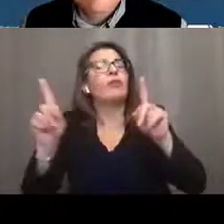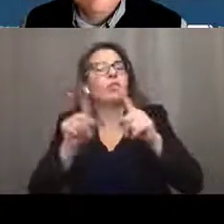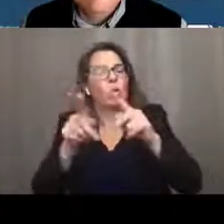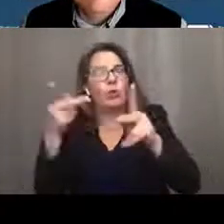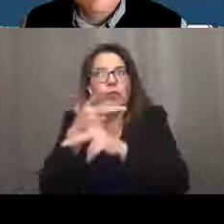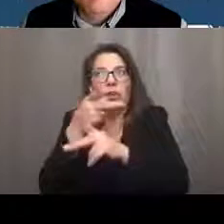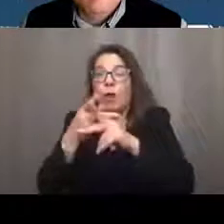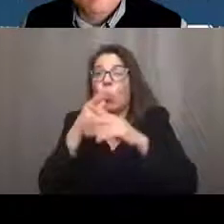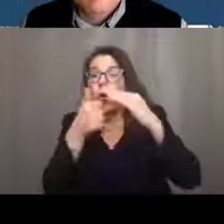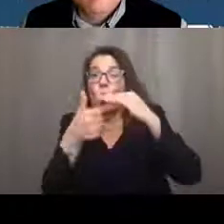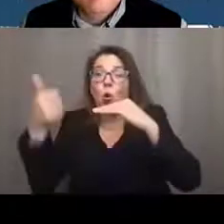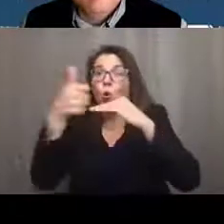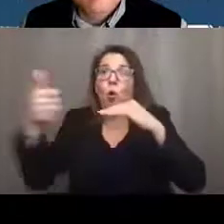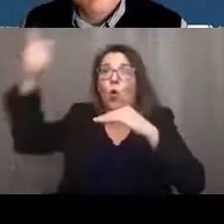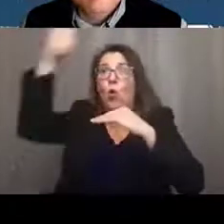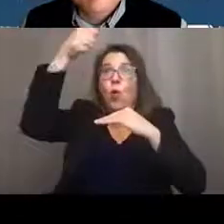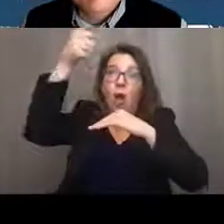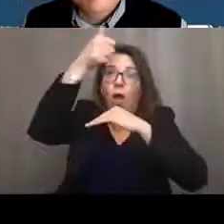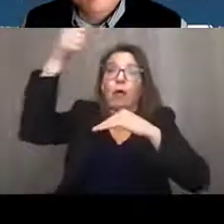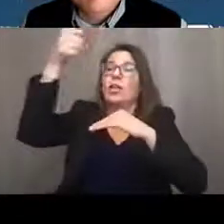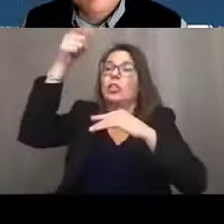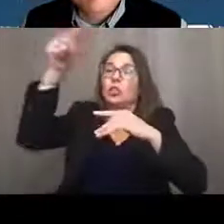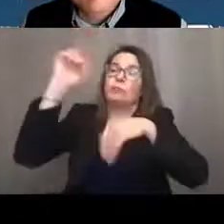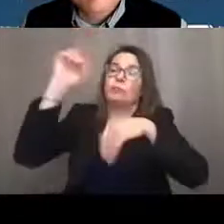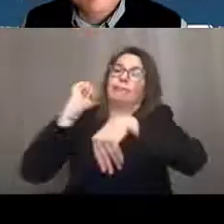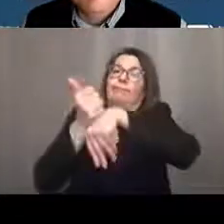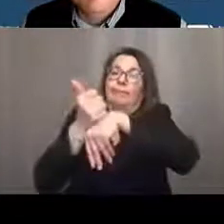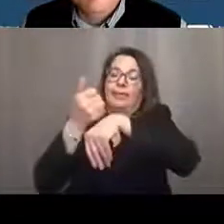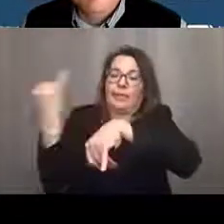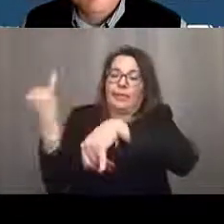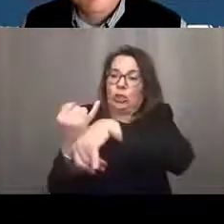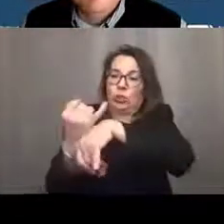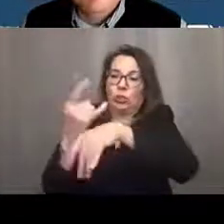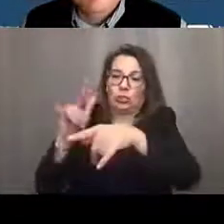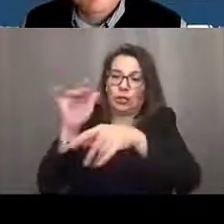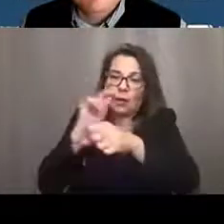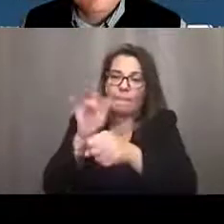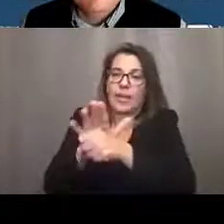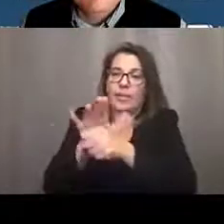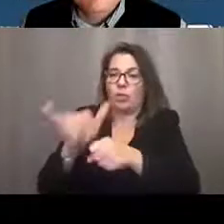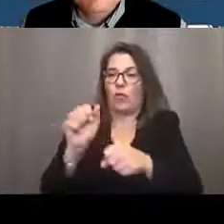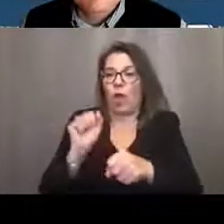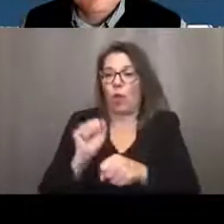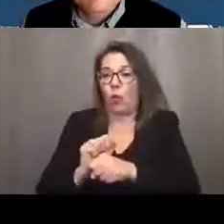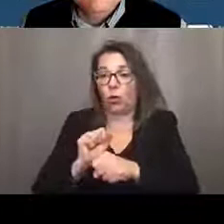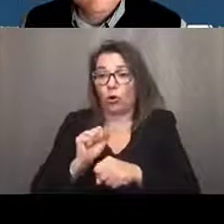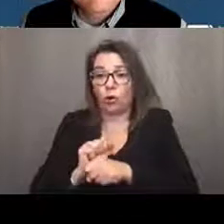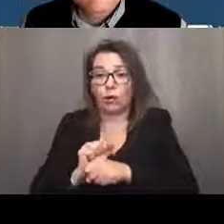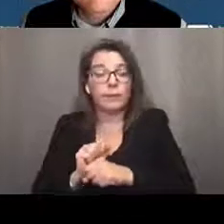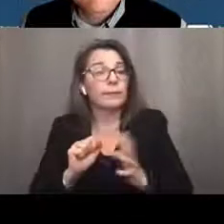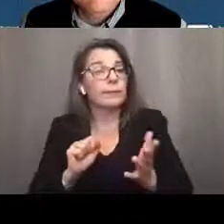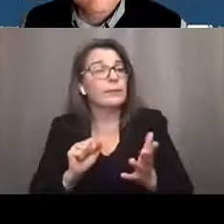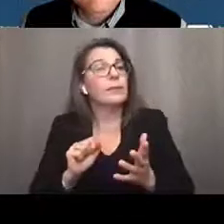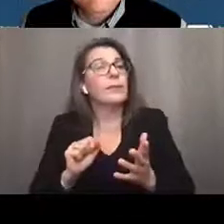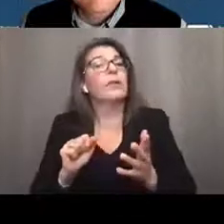who has the authority to commit the institution to that work. You're always going to need a written agreement